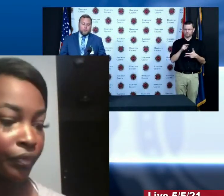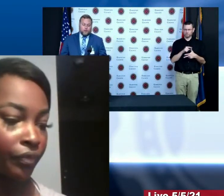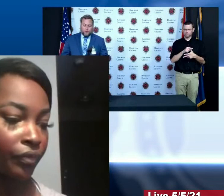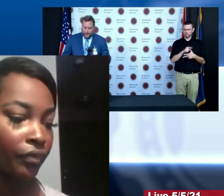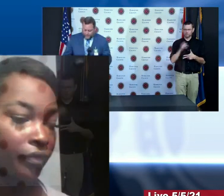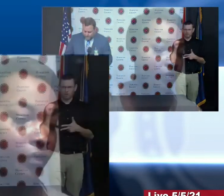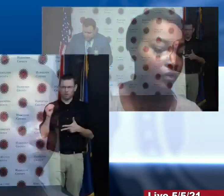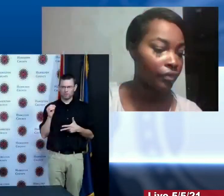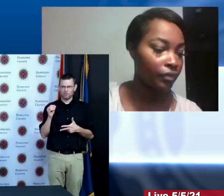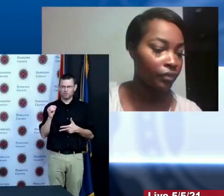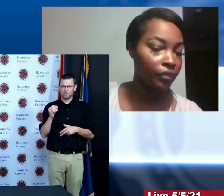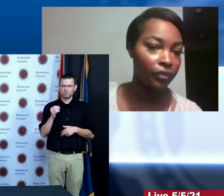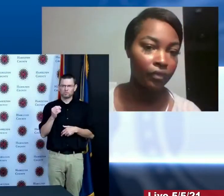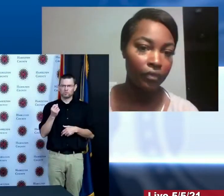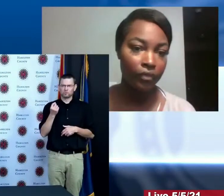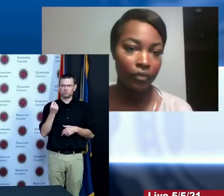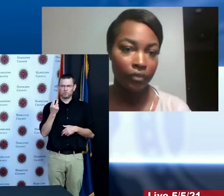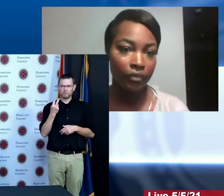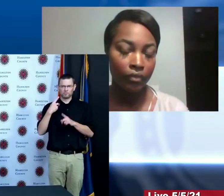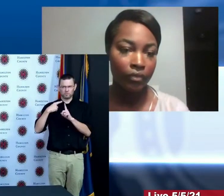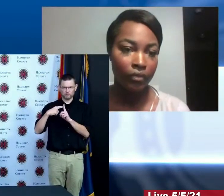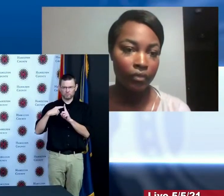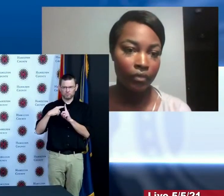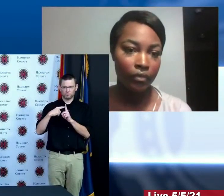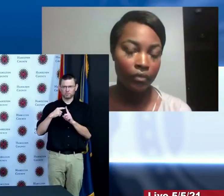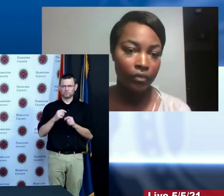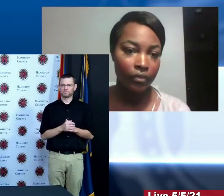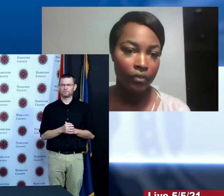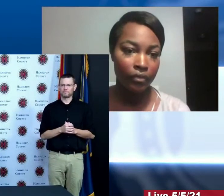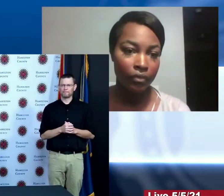you know I think the more folks that are eligible to be vaccinated the sooner we will reach